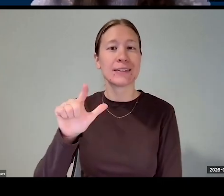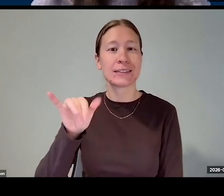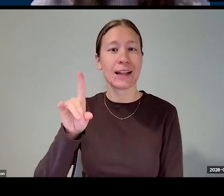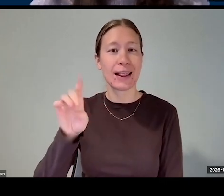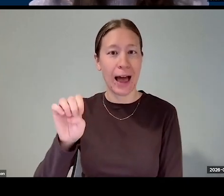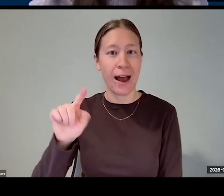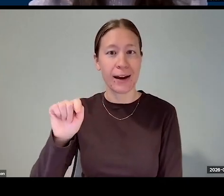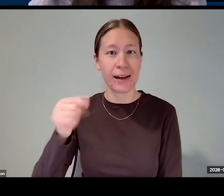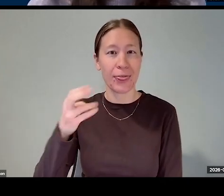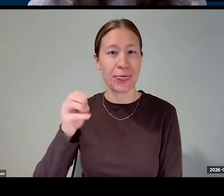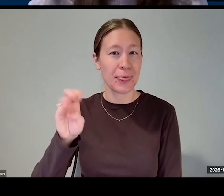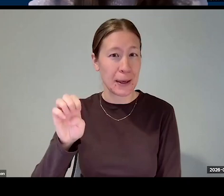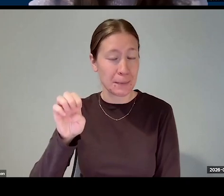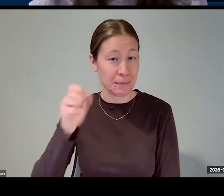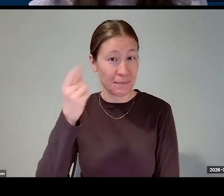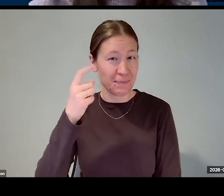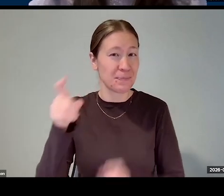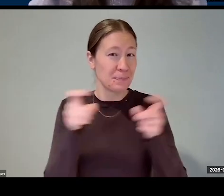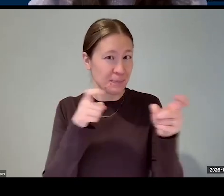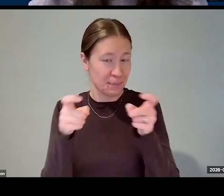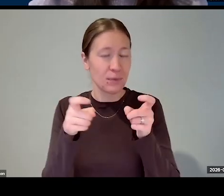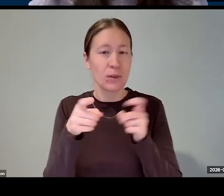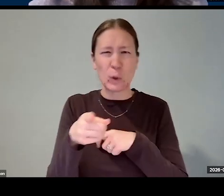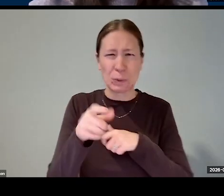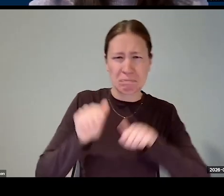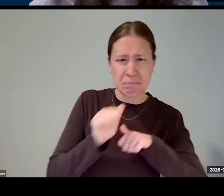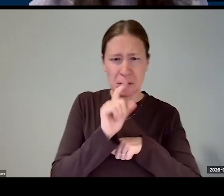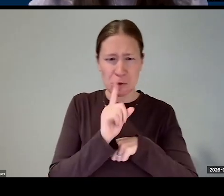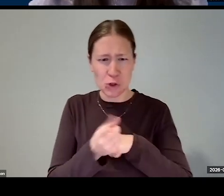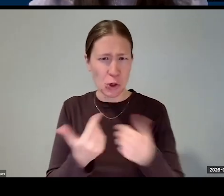If you are not sure if your slide deck is using a slide theme,